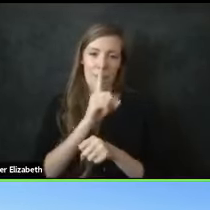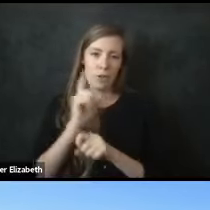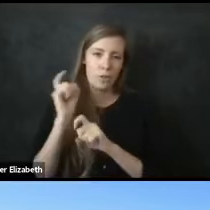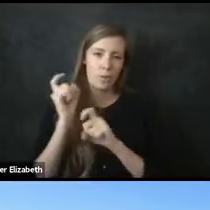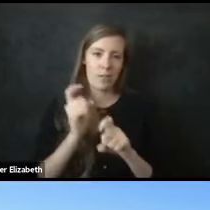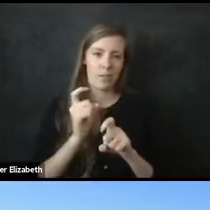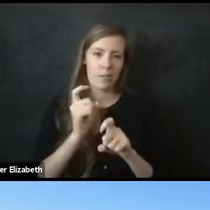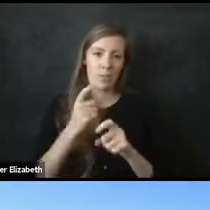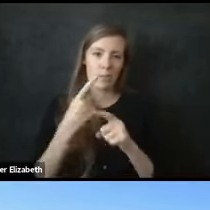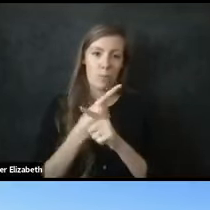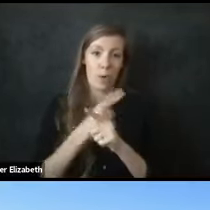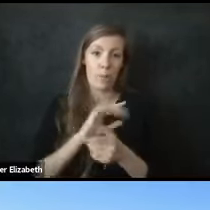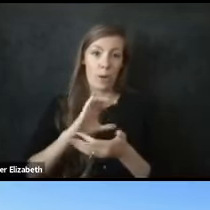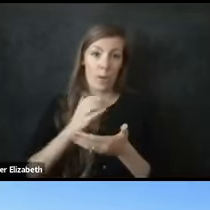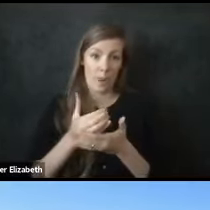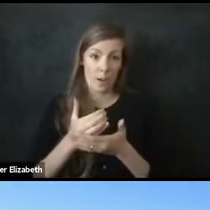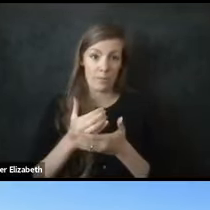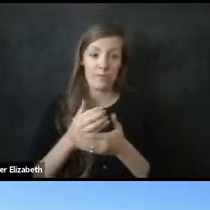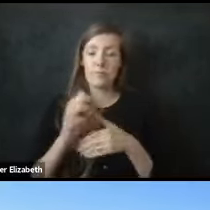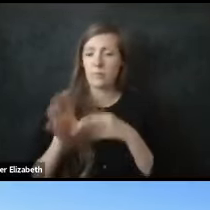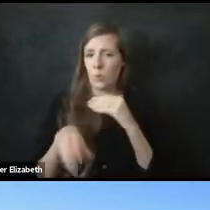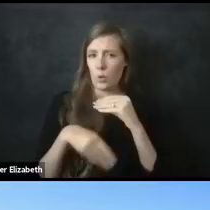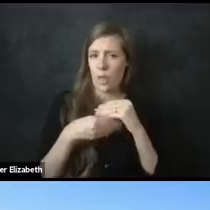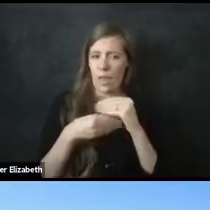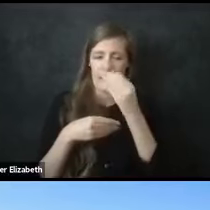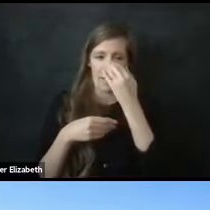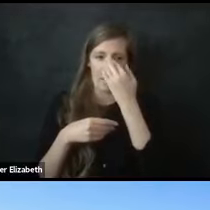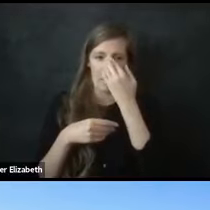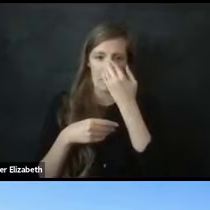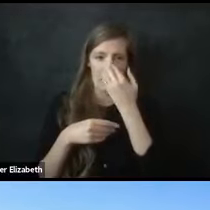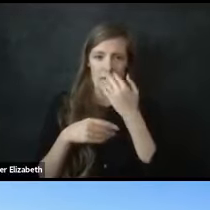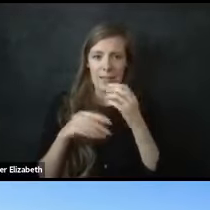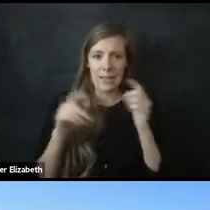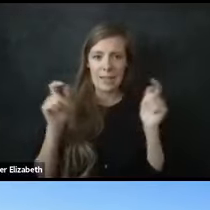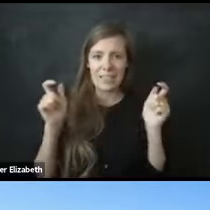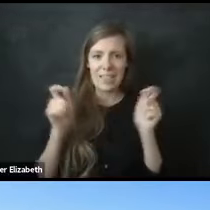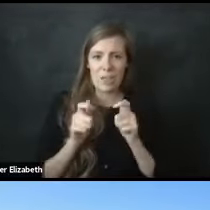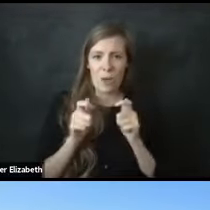And I would just remember that it's a much smaller target population at this time.